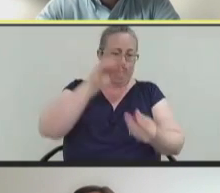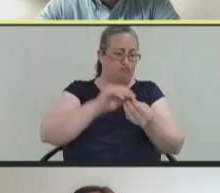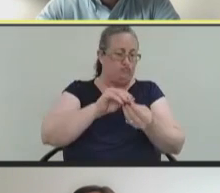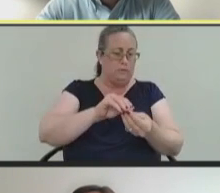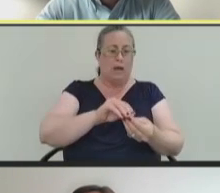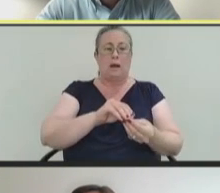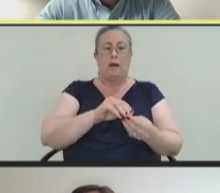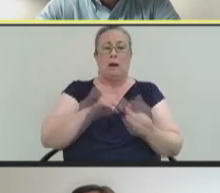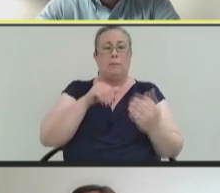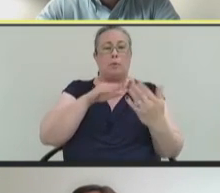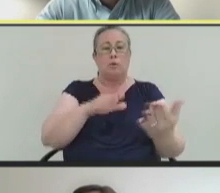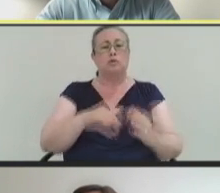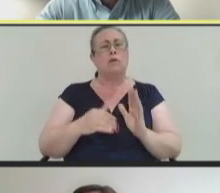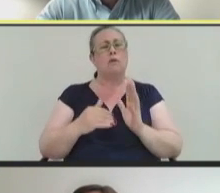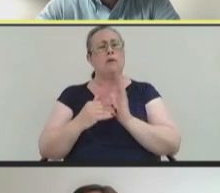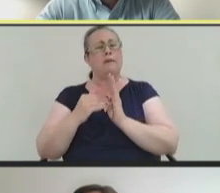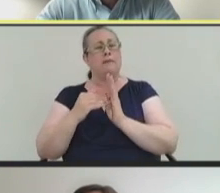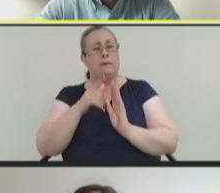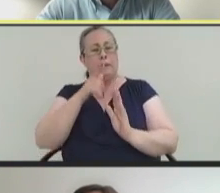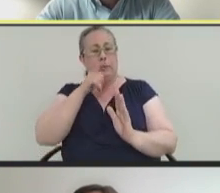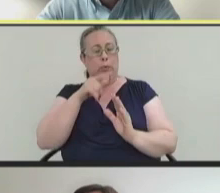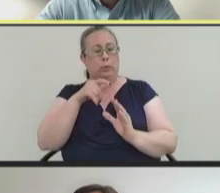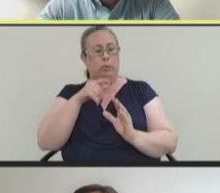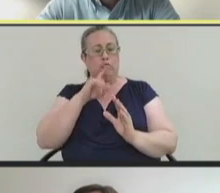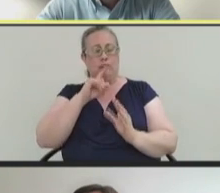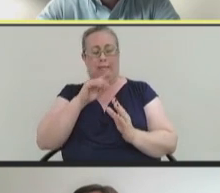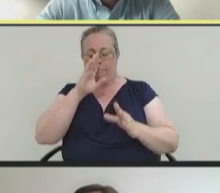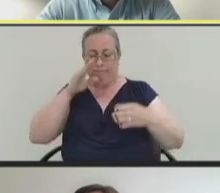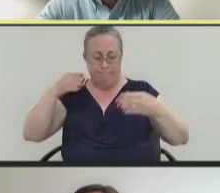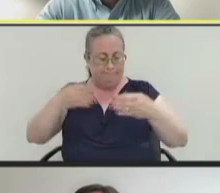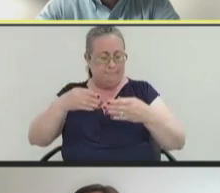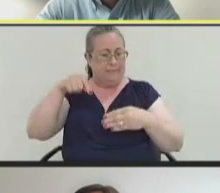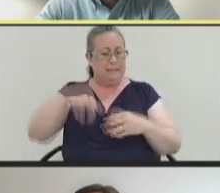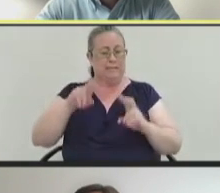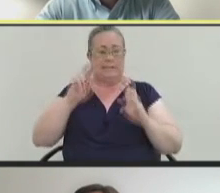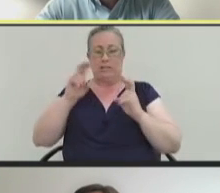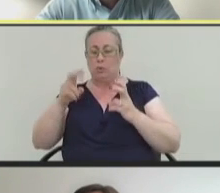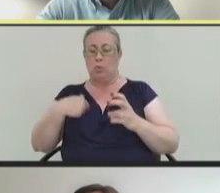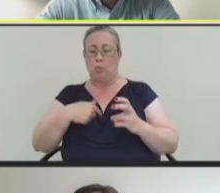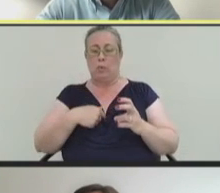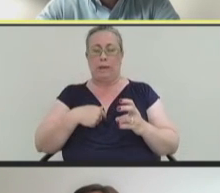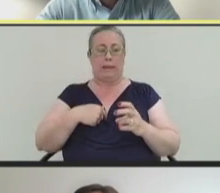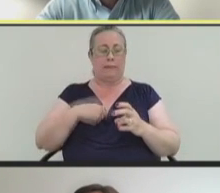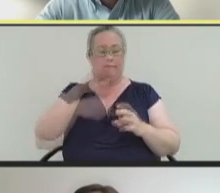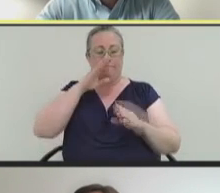those of us who are deep inside of this, focus on the front-end, the innovation piece.